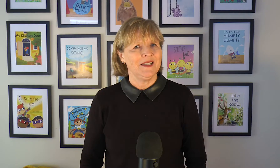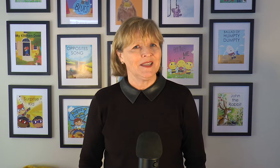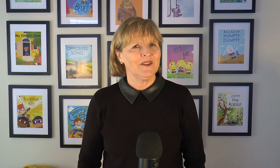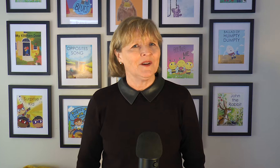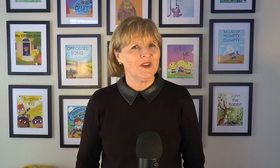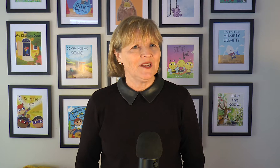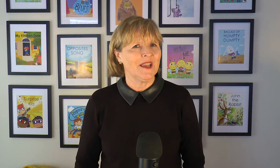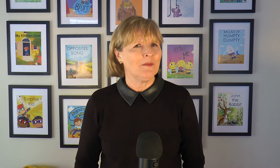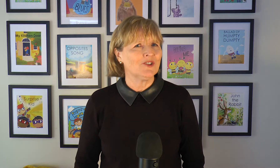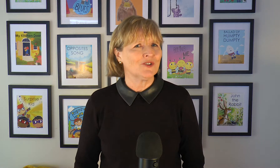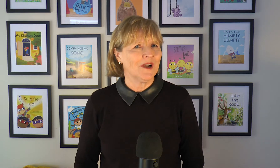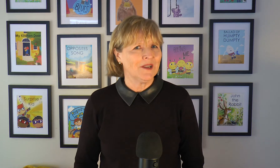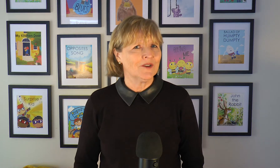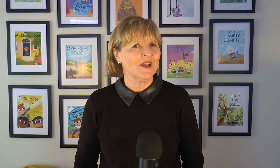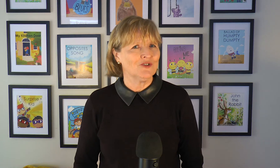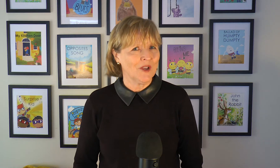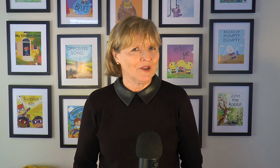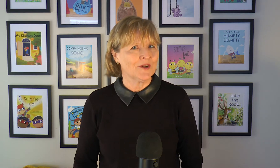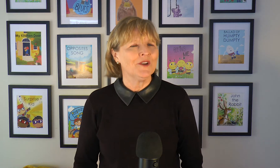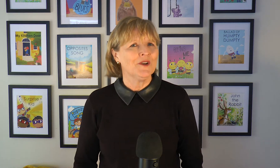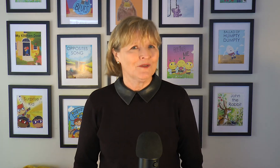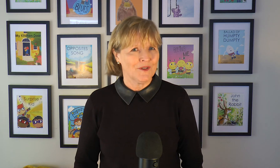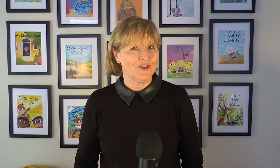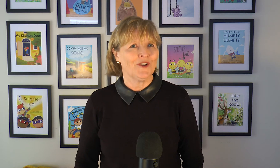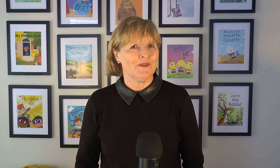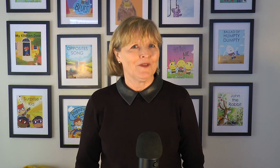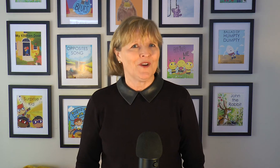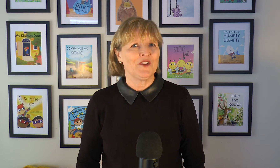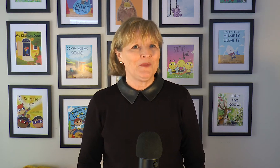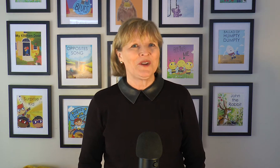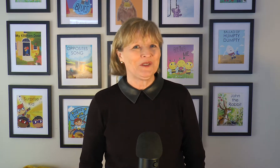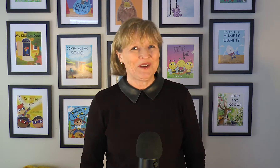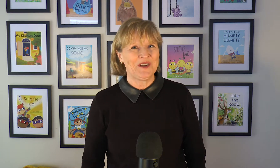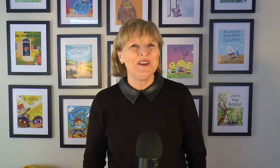I decided that we needed a much kinder and gentler version of our "Frog in the Meadow" song.